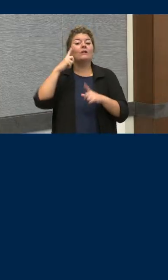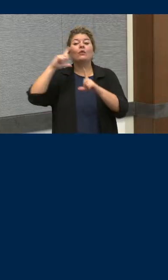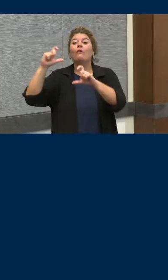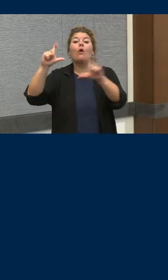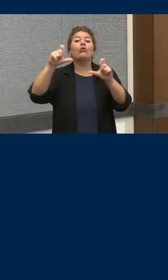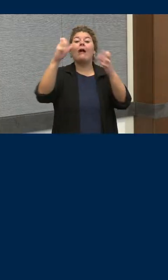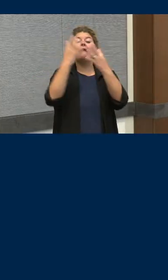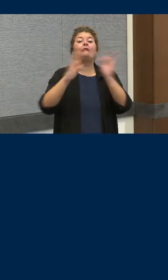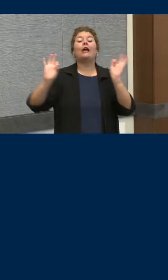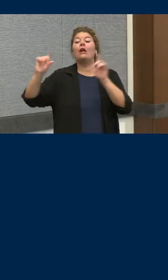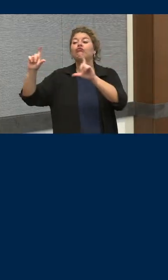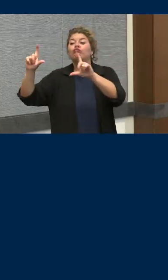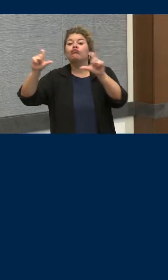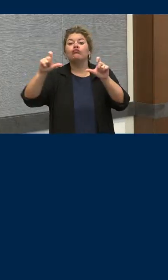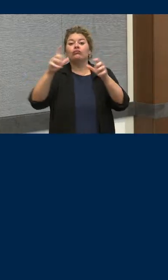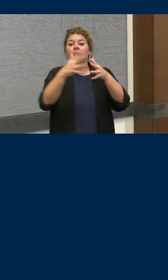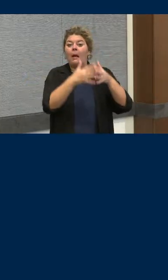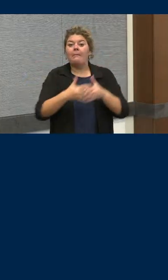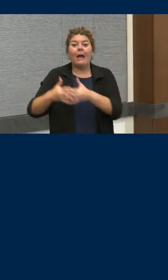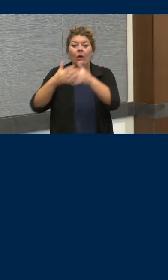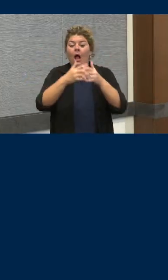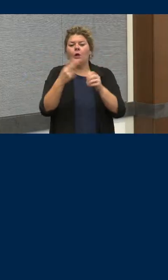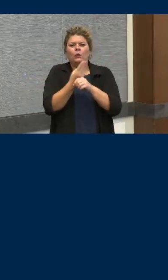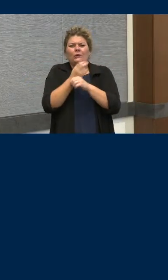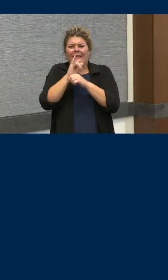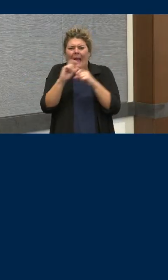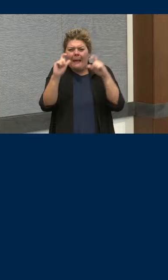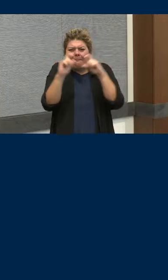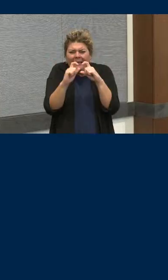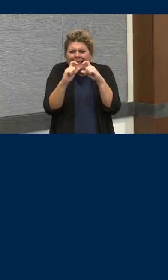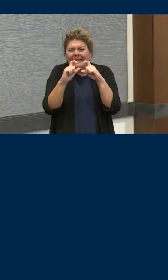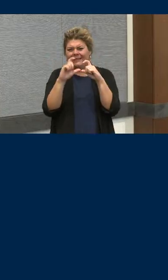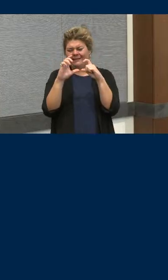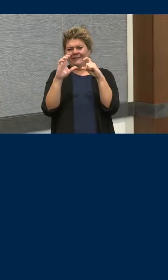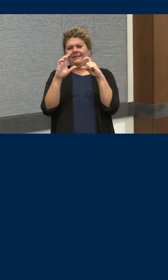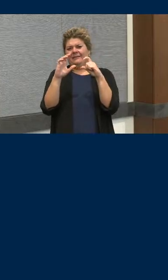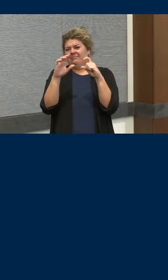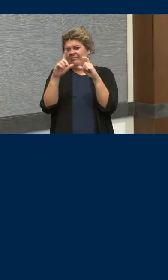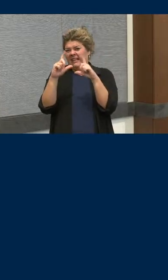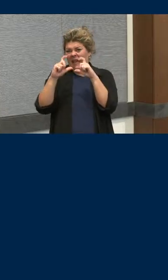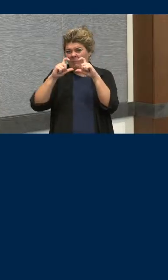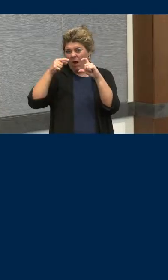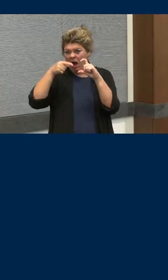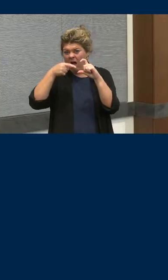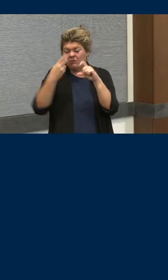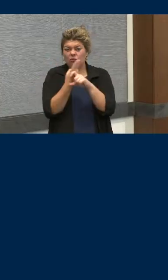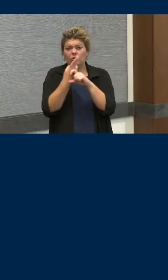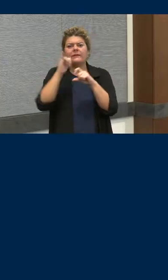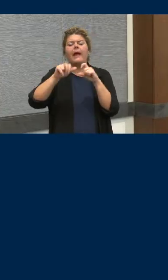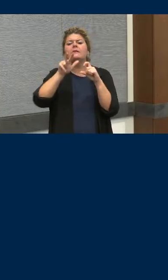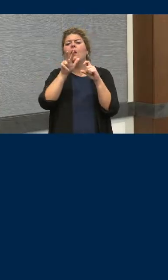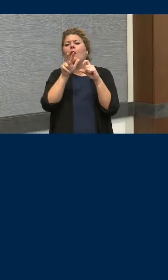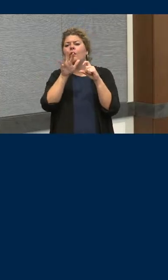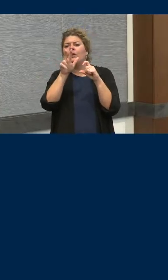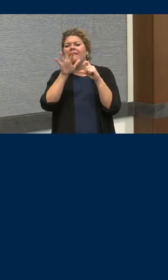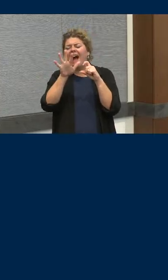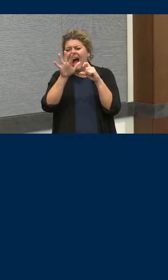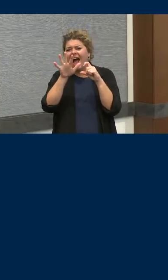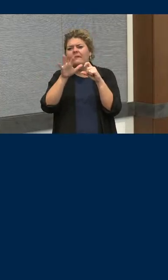freely throughout the United States using the miniature camera exclusively, that is, a